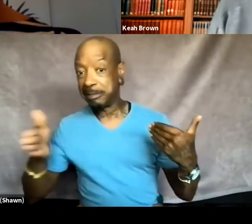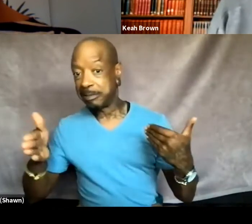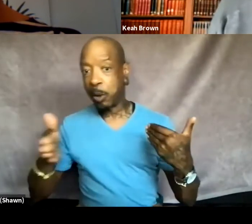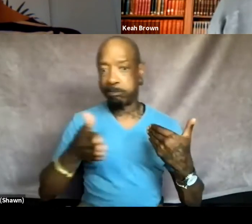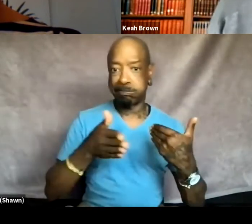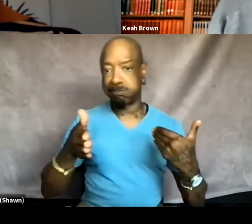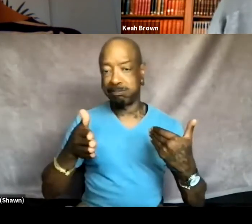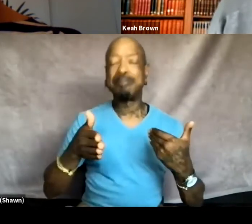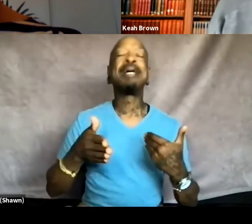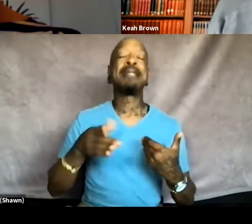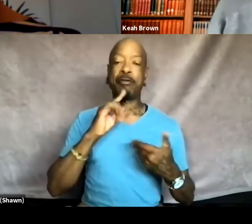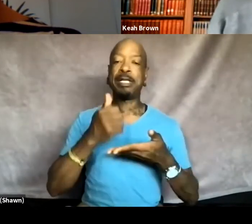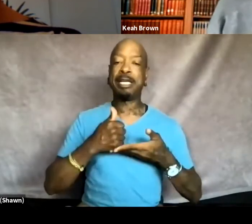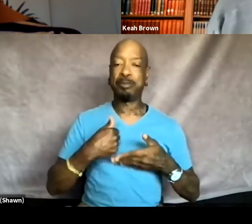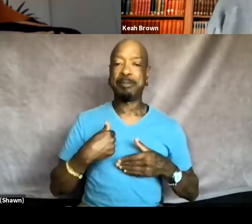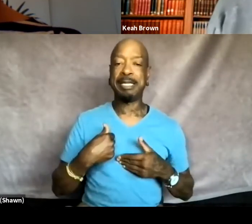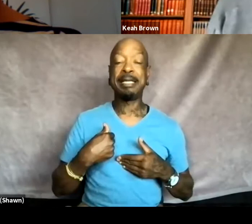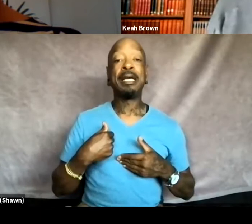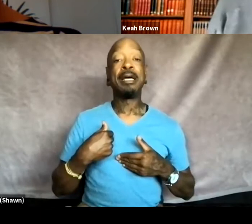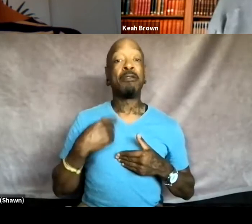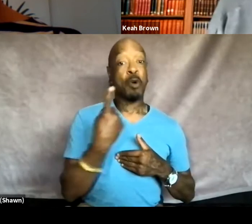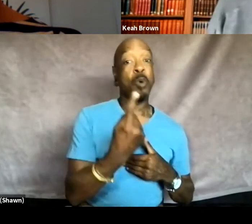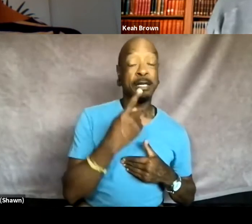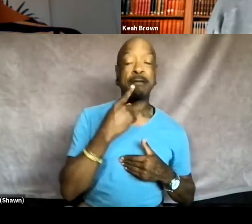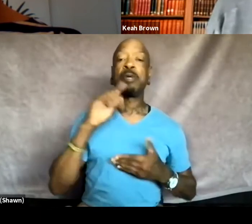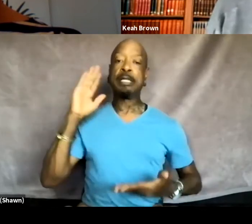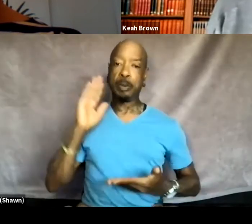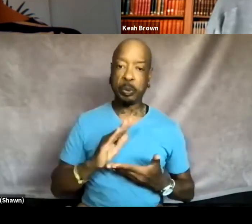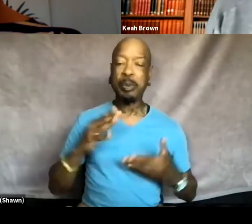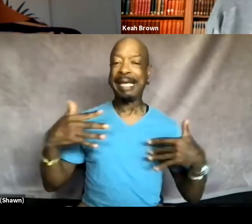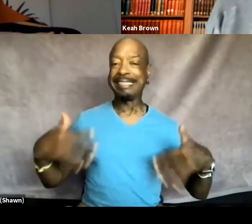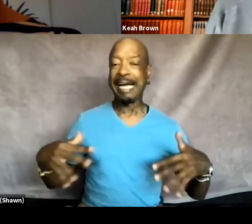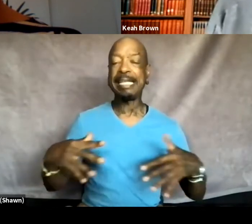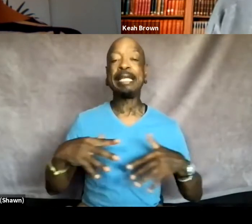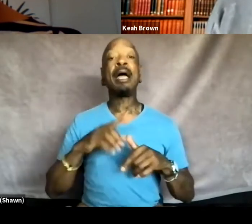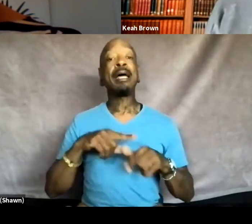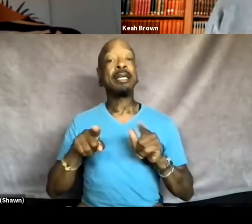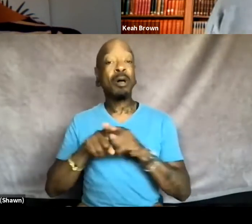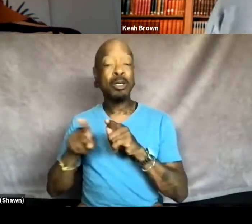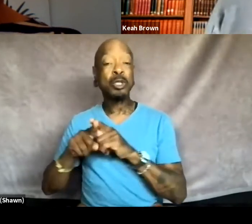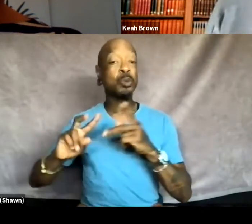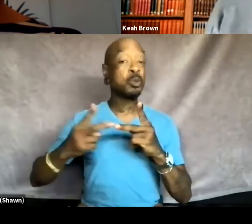one release any anxiety and to really show up the best way that I can like the